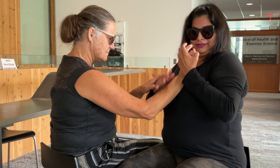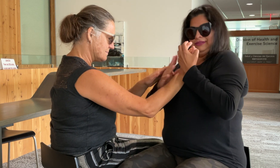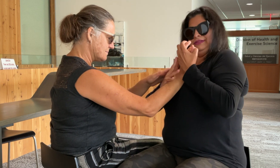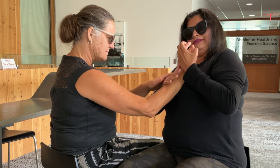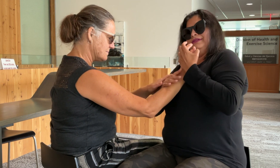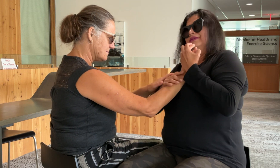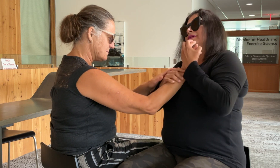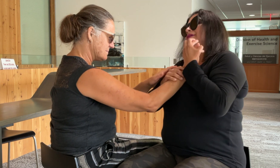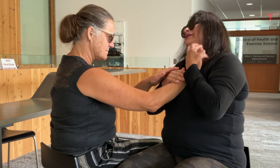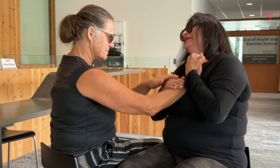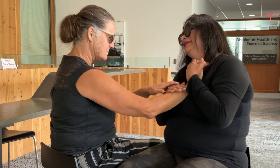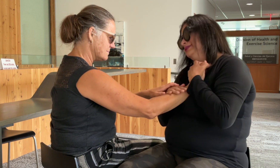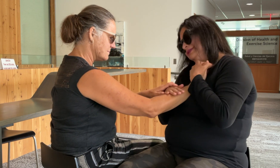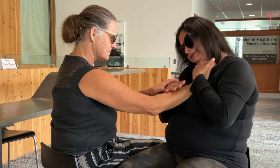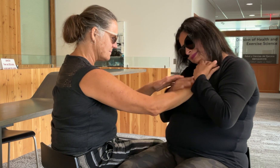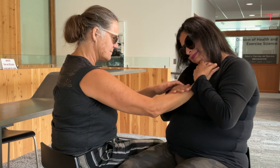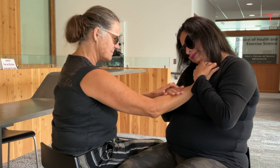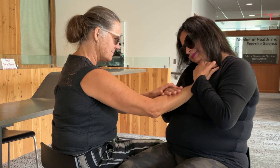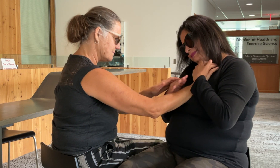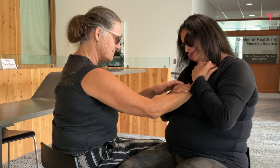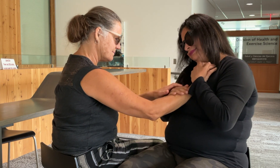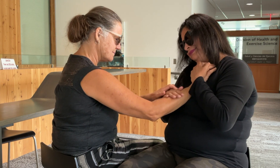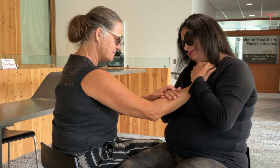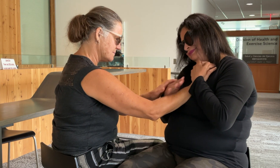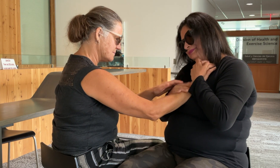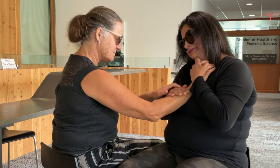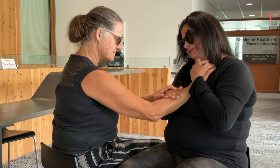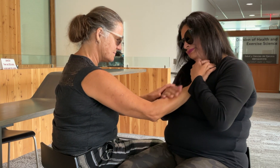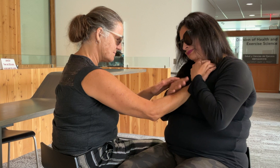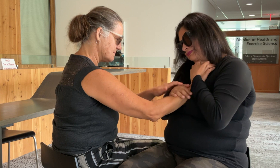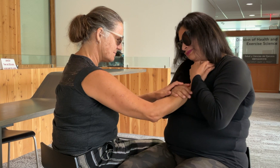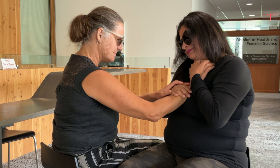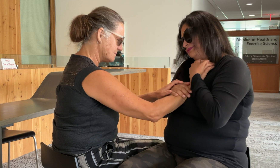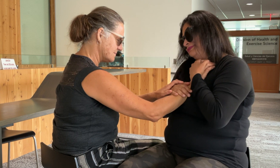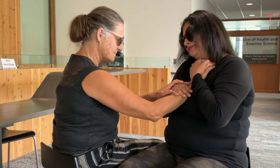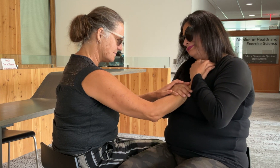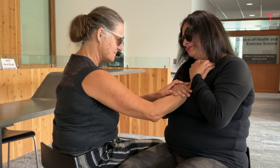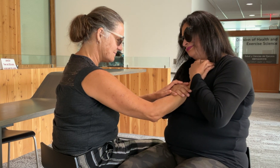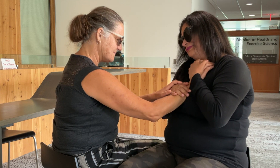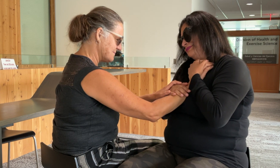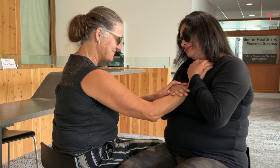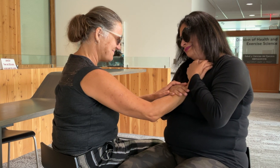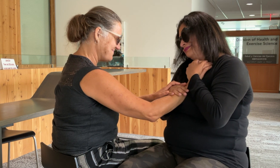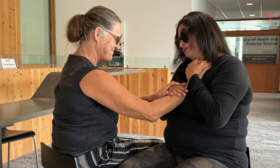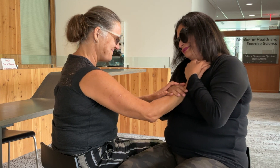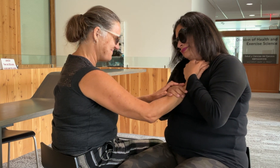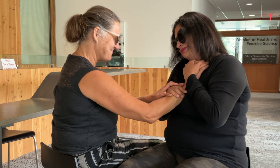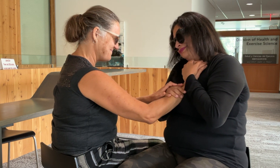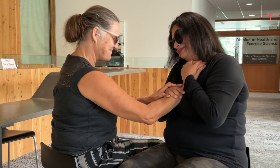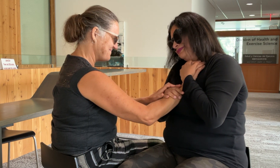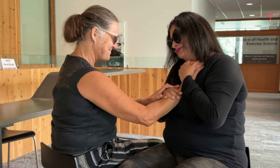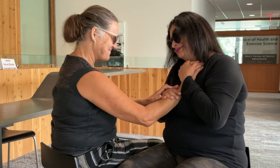I gave it a cuddle and I sighed and I knew that this little one was gonna be mine.